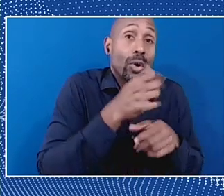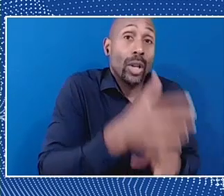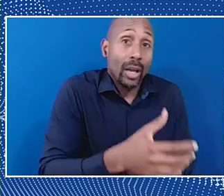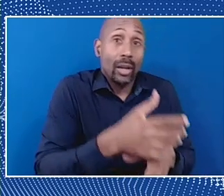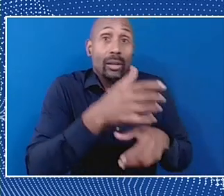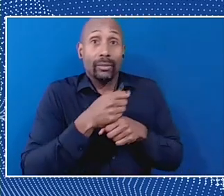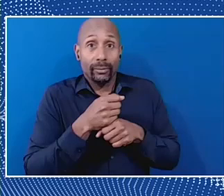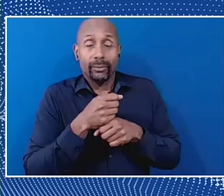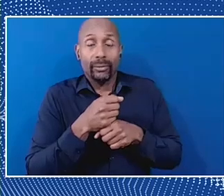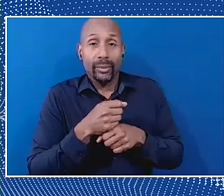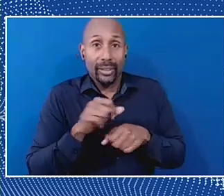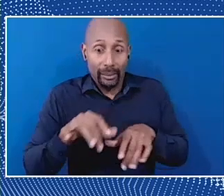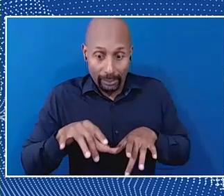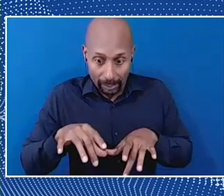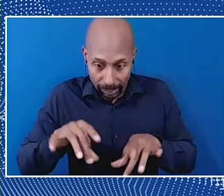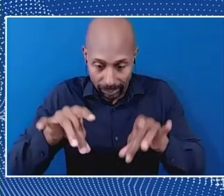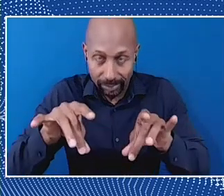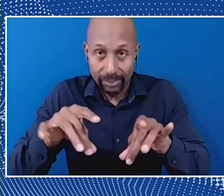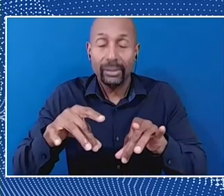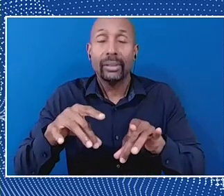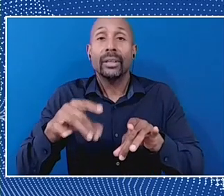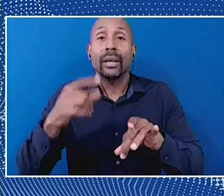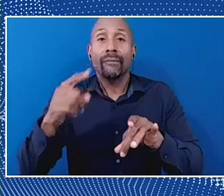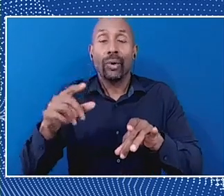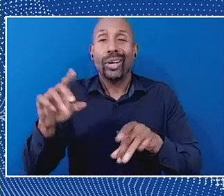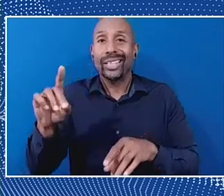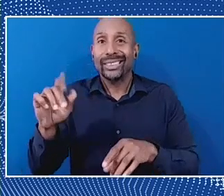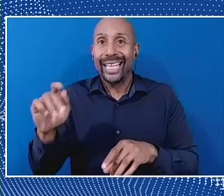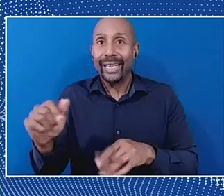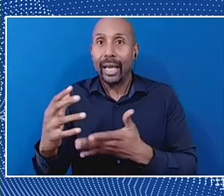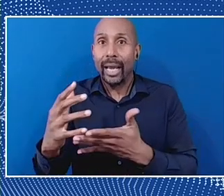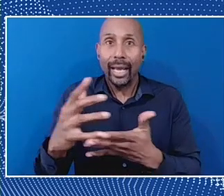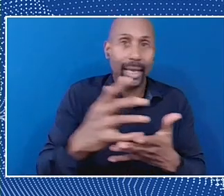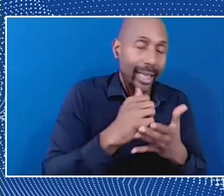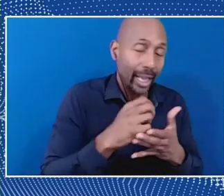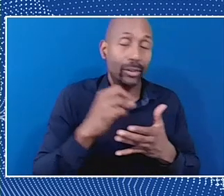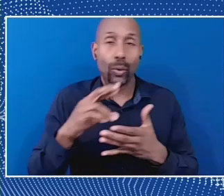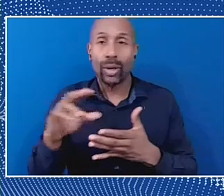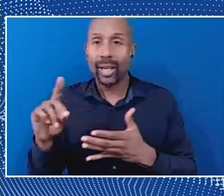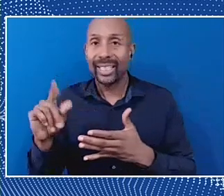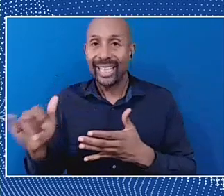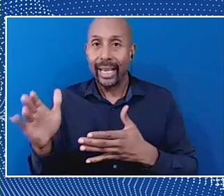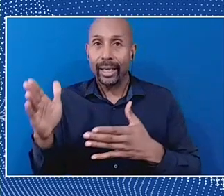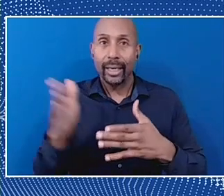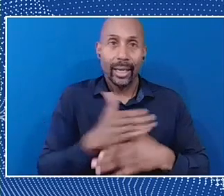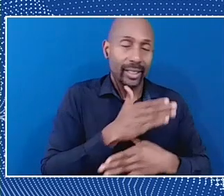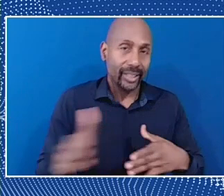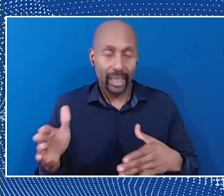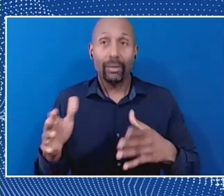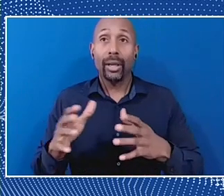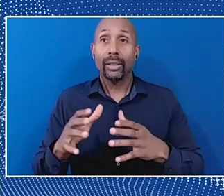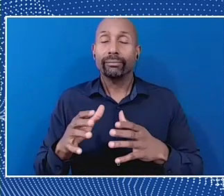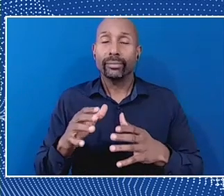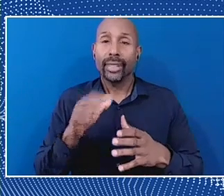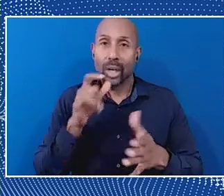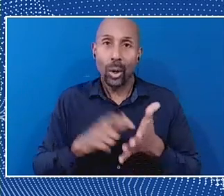gathering or data sharing, but to reflect what we've talked about in many of these